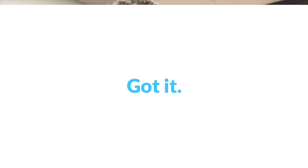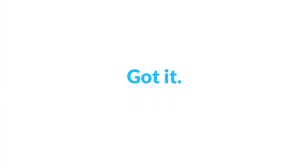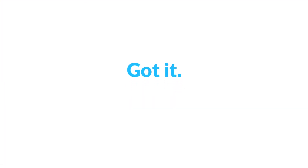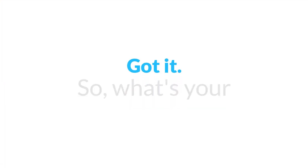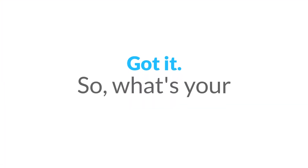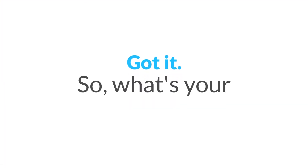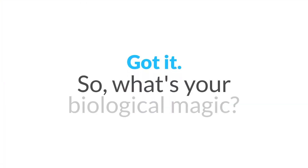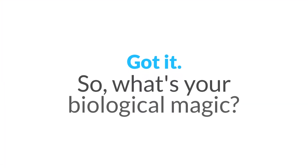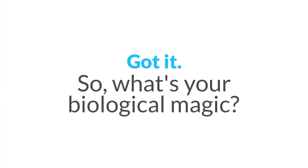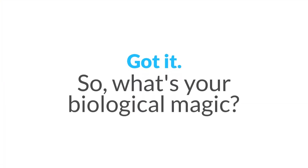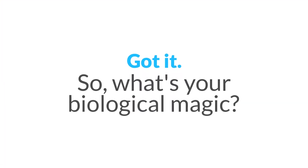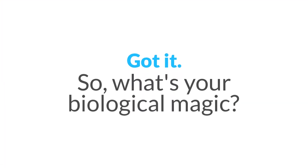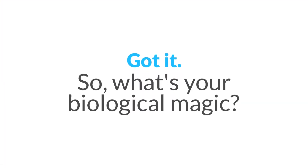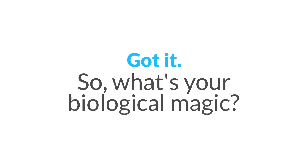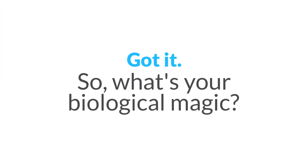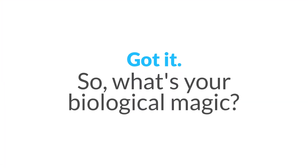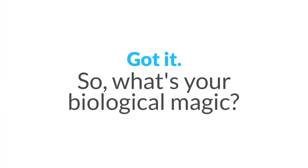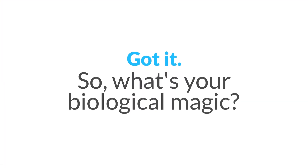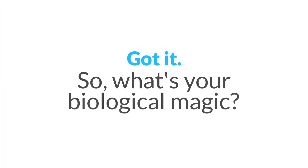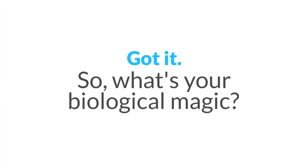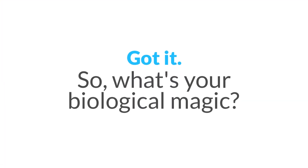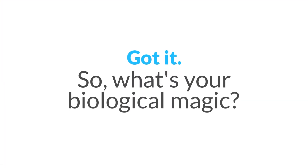Text card: Got it. So, what's your biological magic?